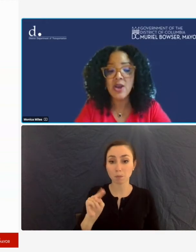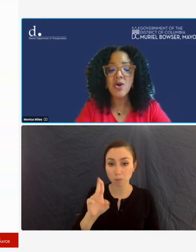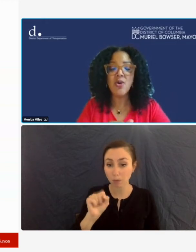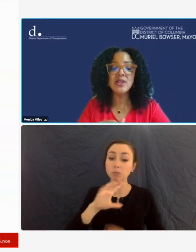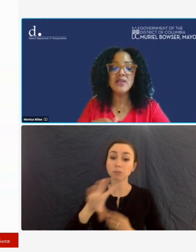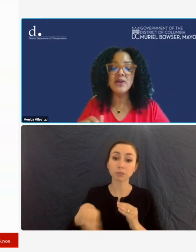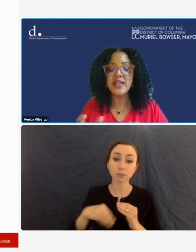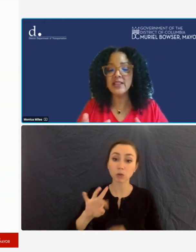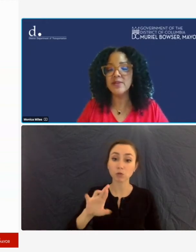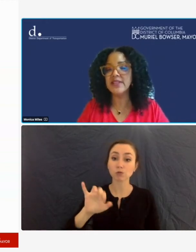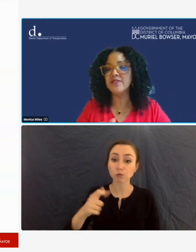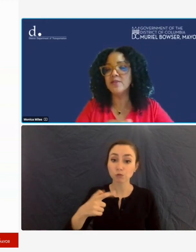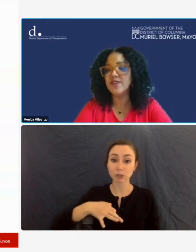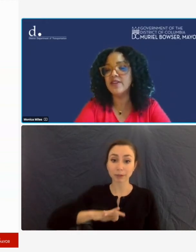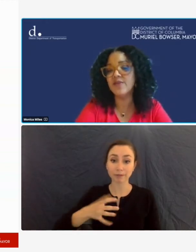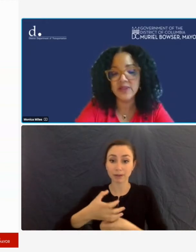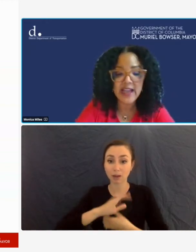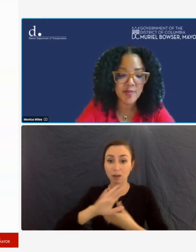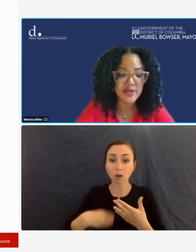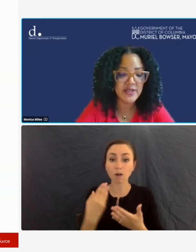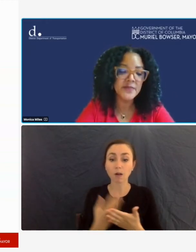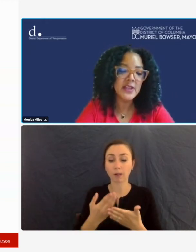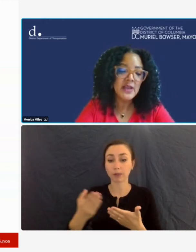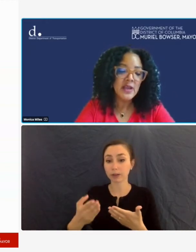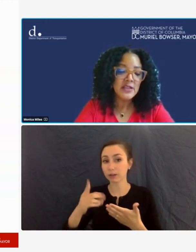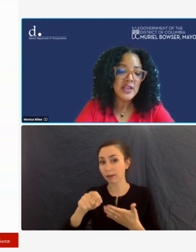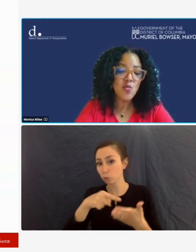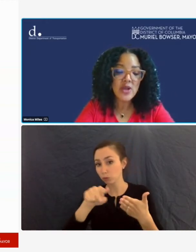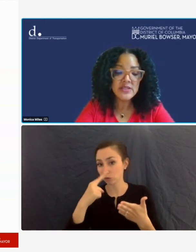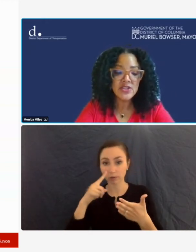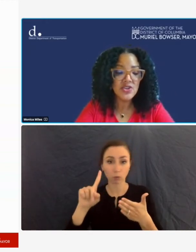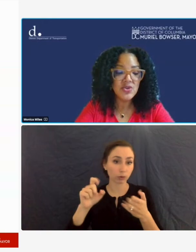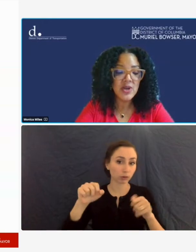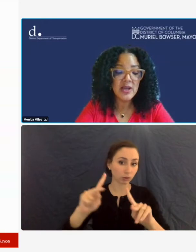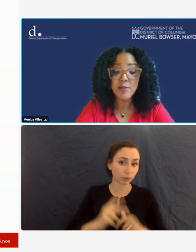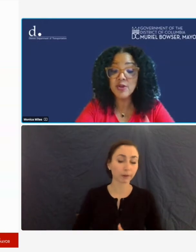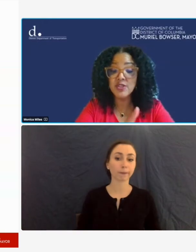all of those elements have to be vetted for allowability okay once you um personal use